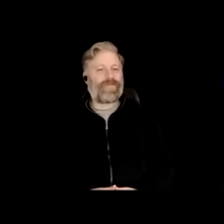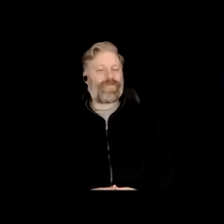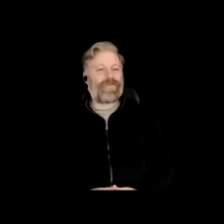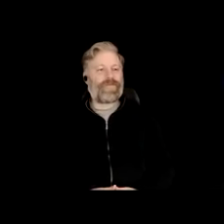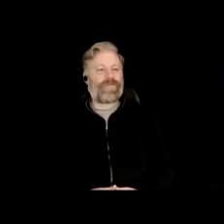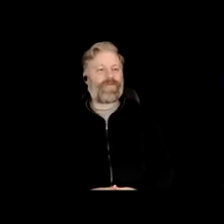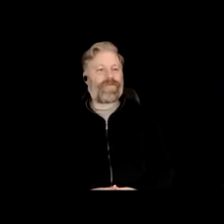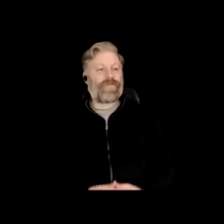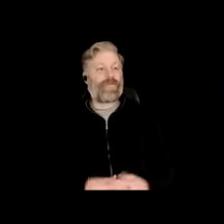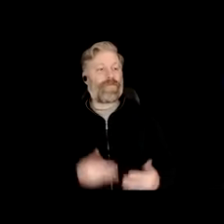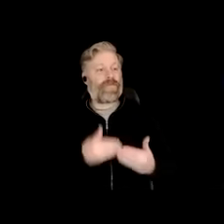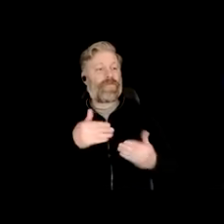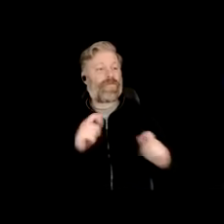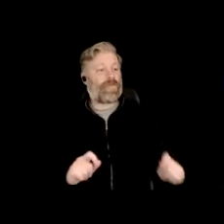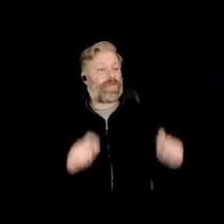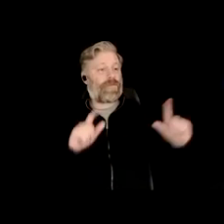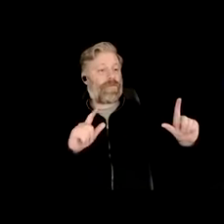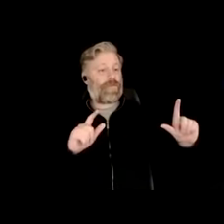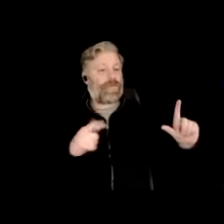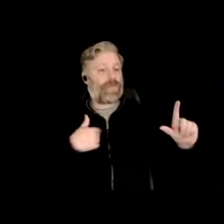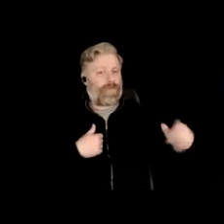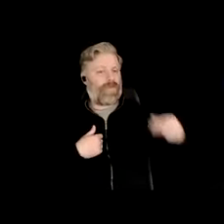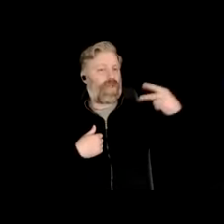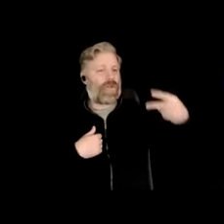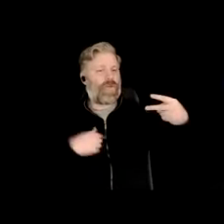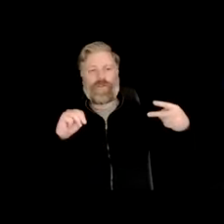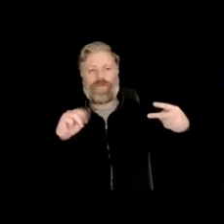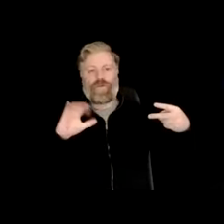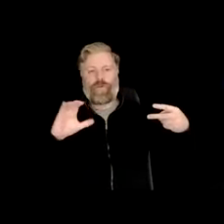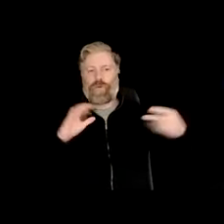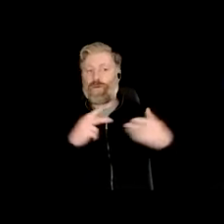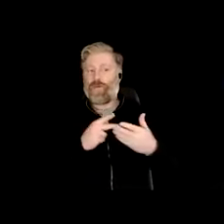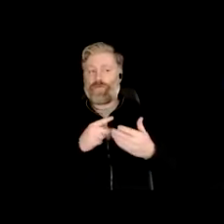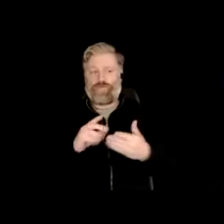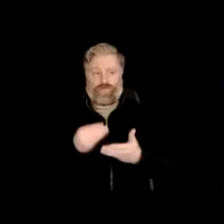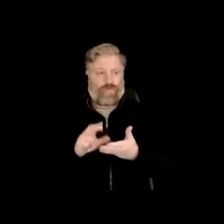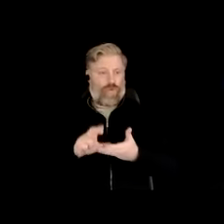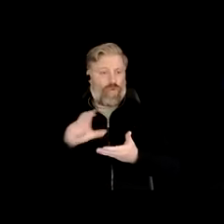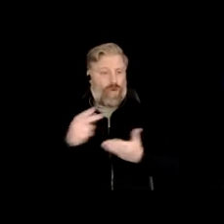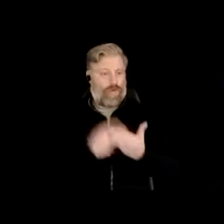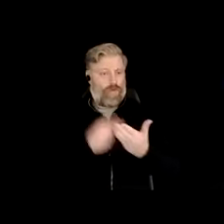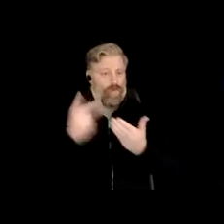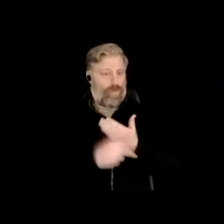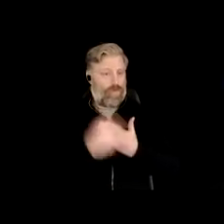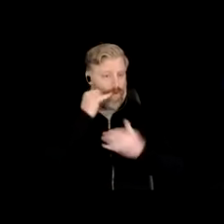On this slide, there are two MRAC grant programs for individuals. The first one is Next Step Fund,